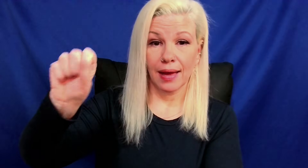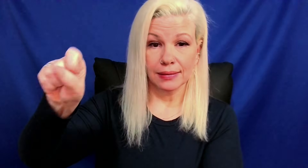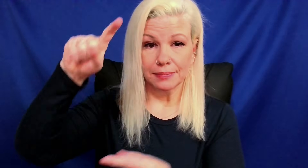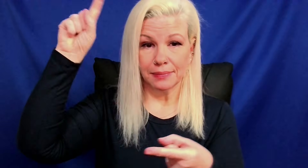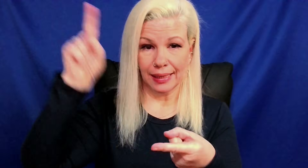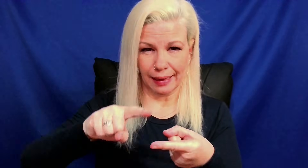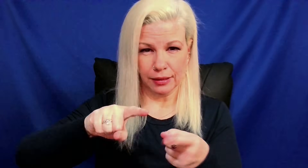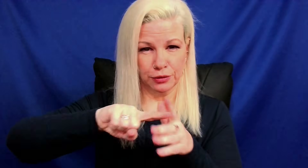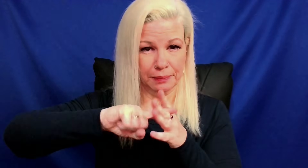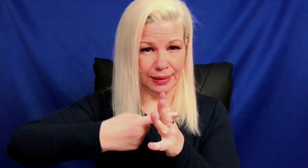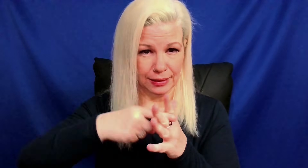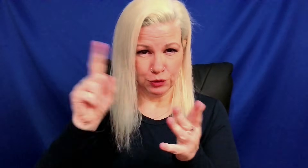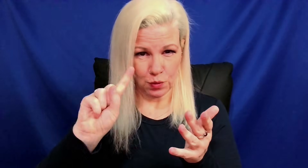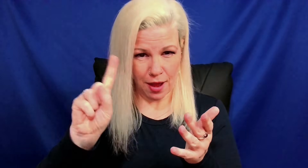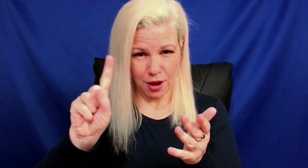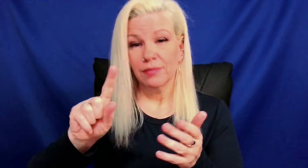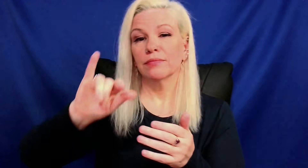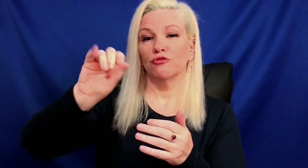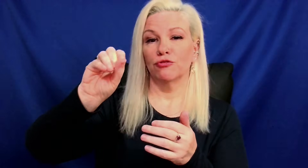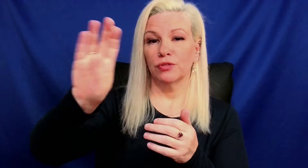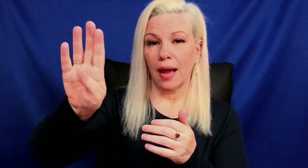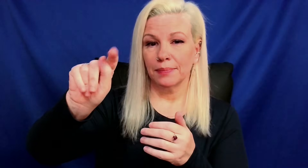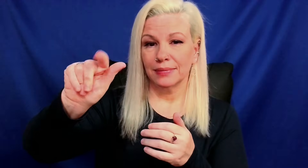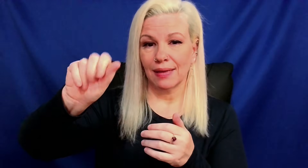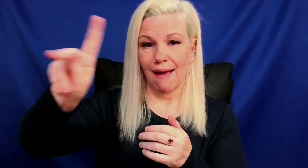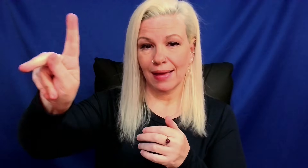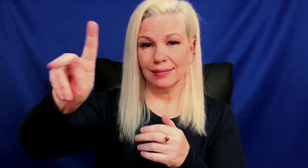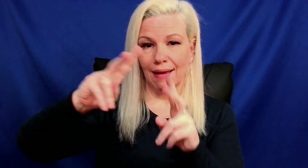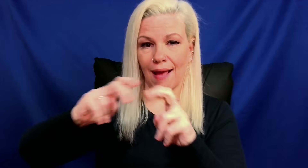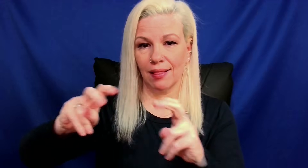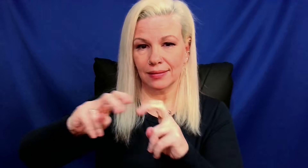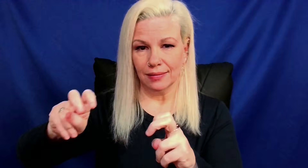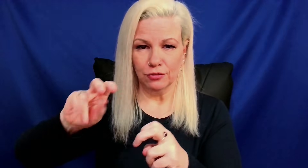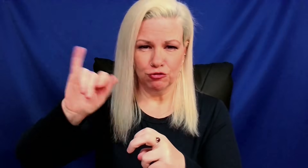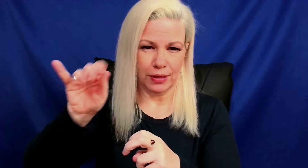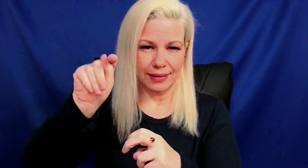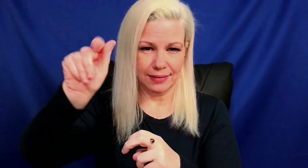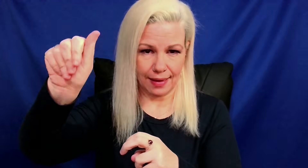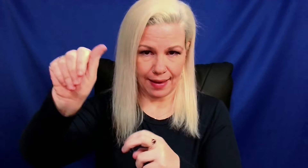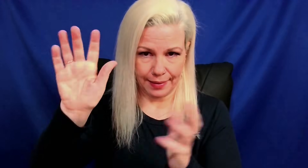Bias mitigation begins with the job task analysis, or JTA.